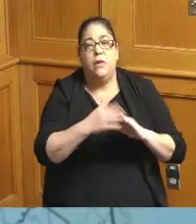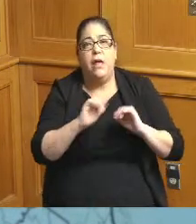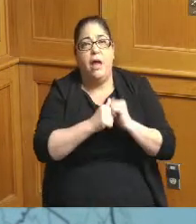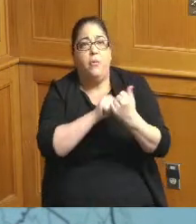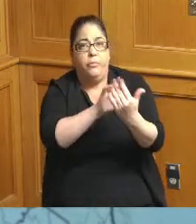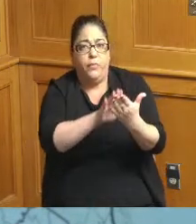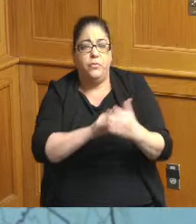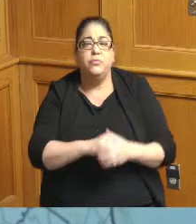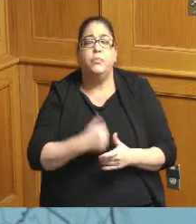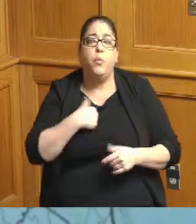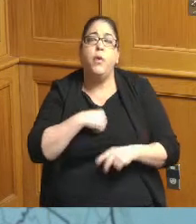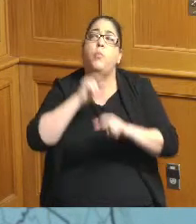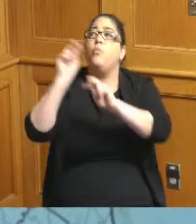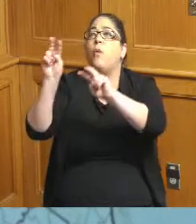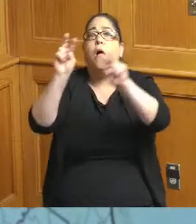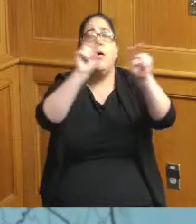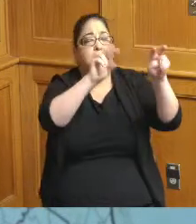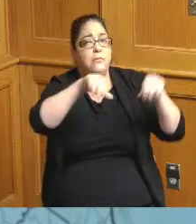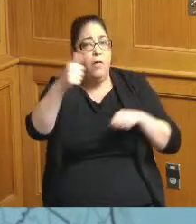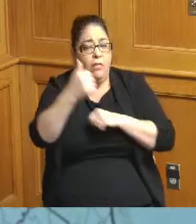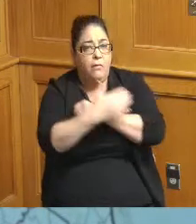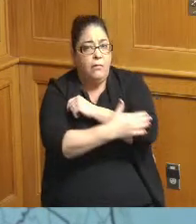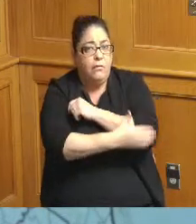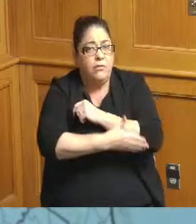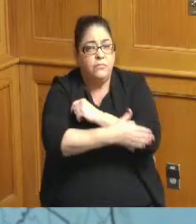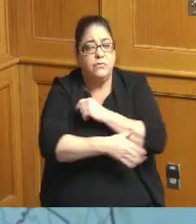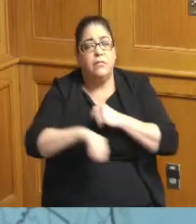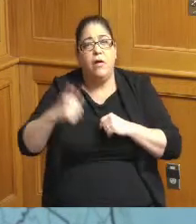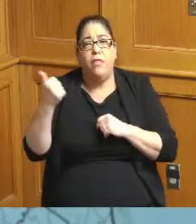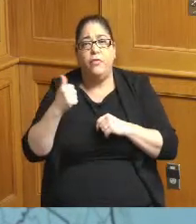to watch other outbreaks around the world and make sure that we here locally are prepared to